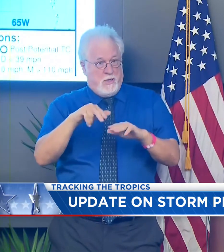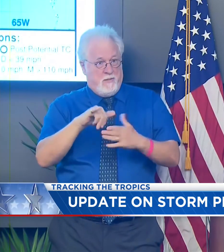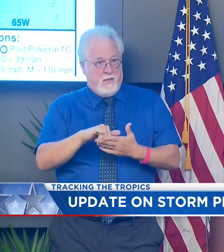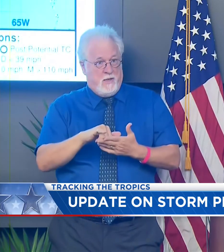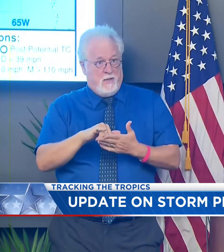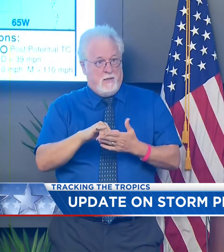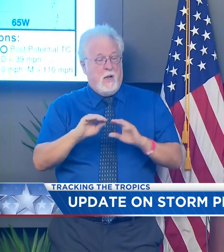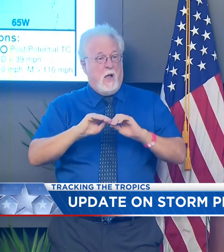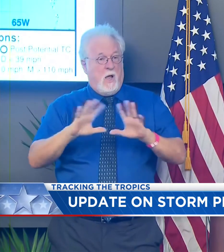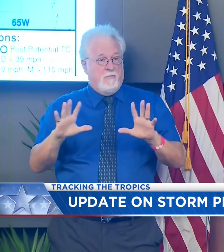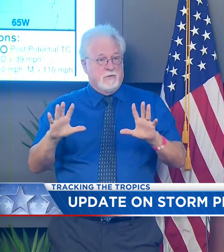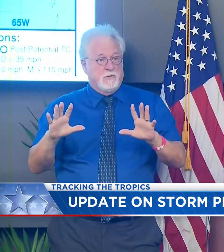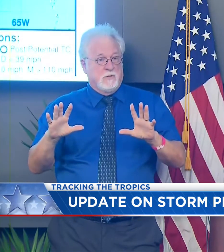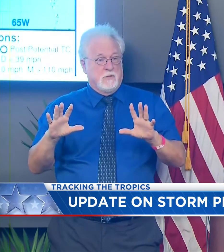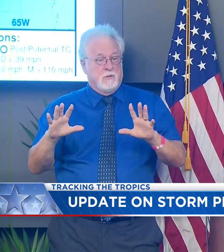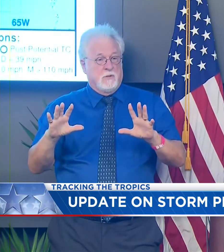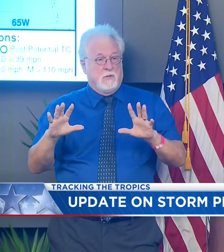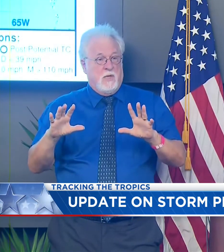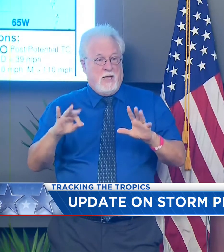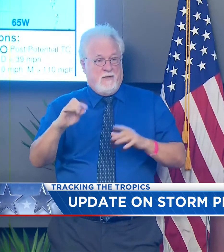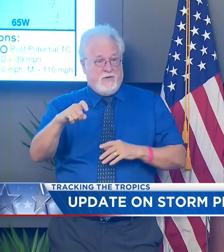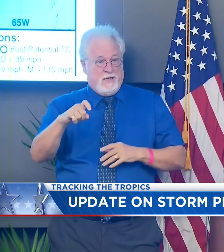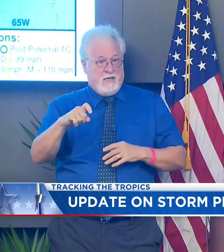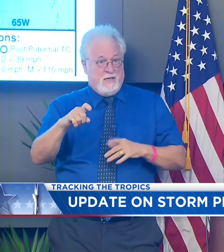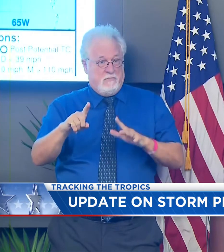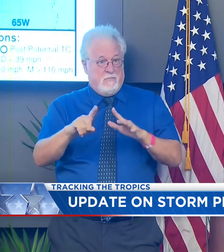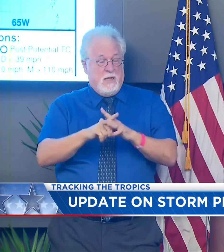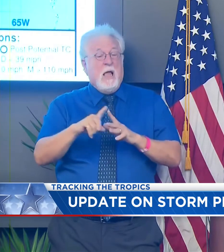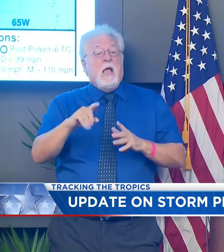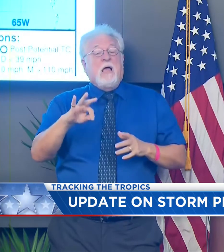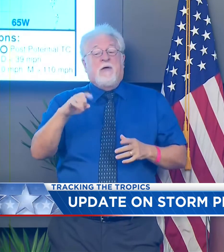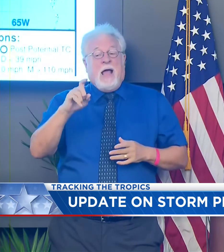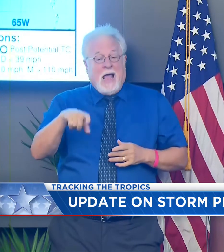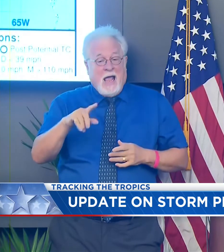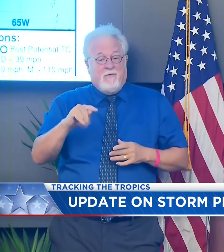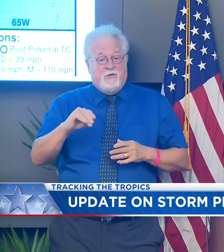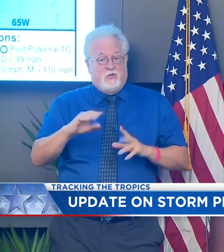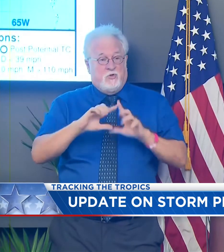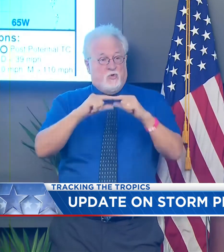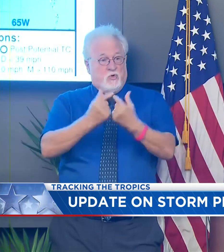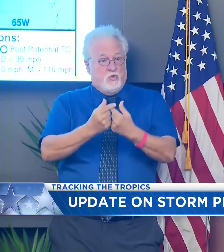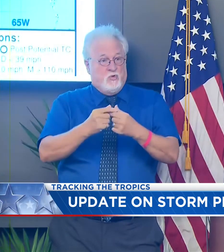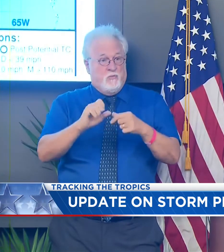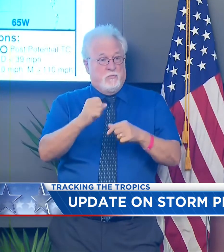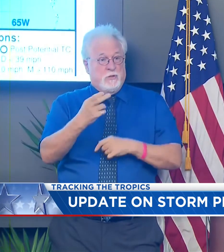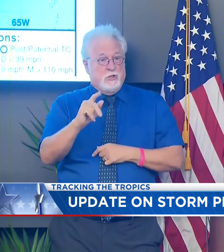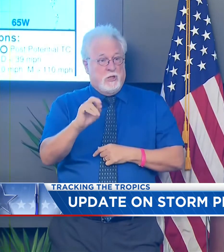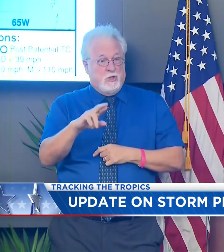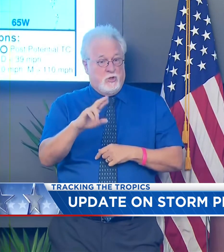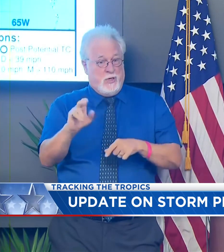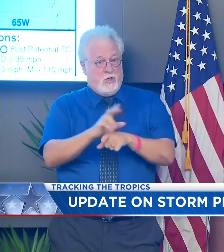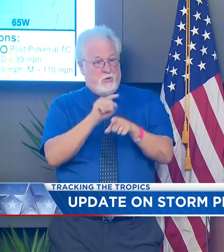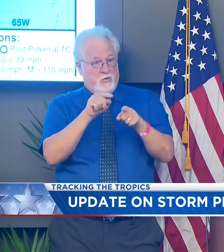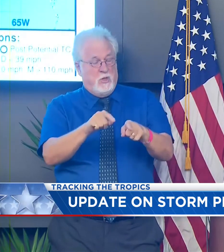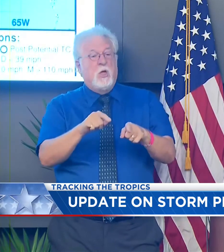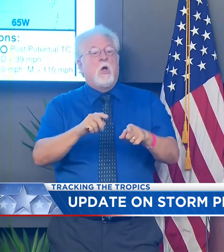MASS EVACUATIONS FROM THE COAST LIKE WE WOULD FOR A CAT 3 OR HIGHER. WE'RE LOOKING AT THAT.